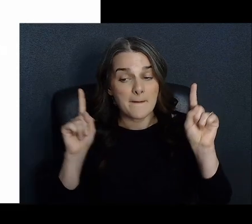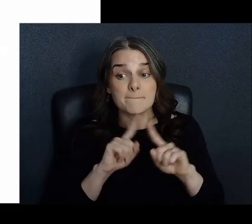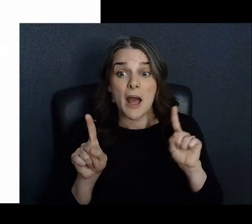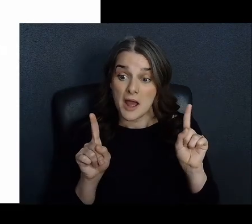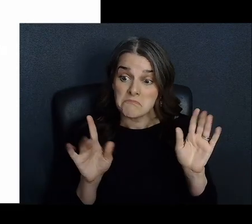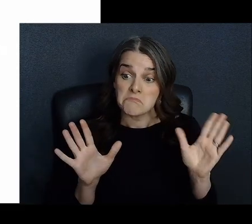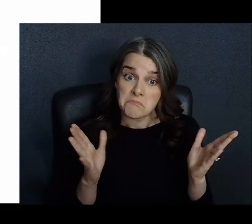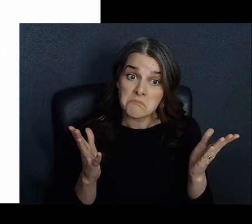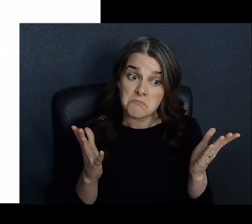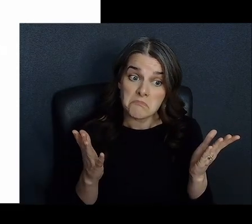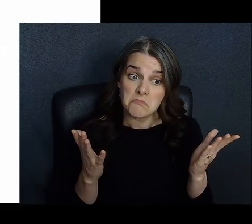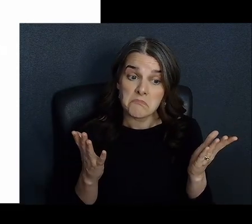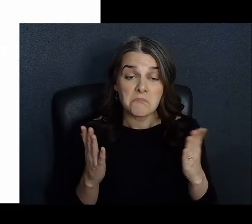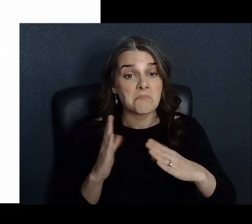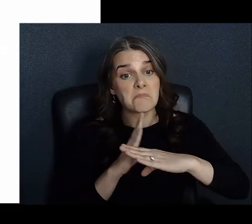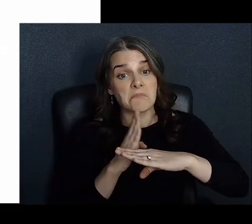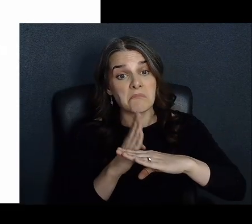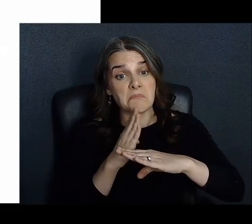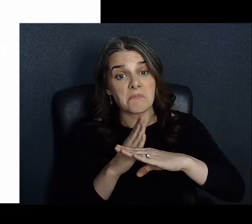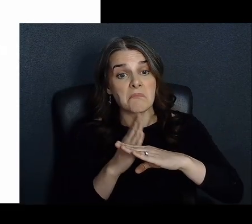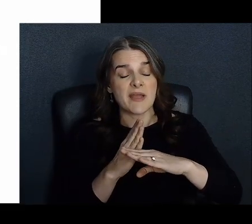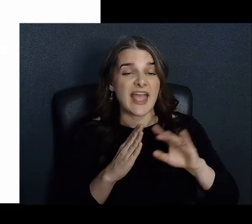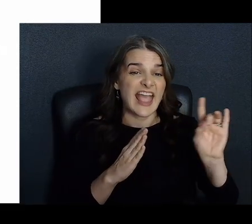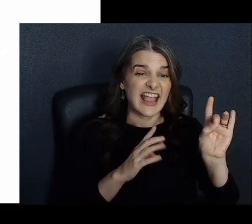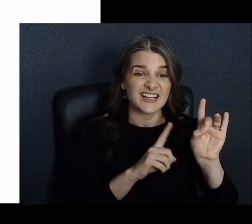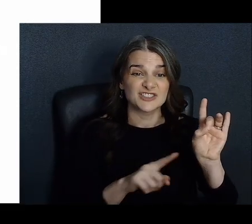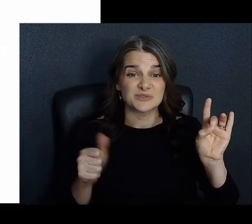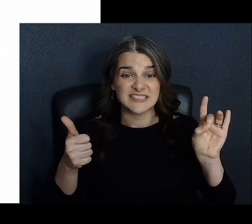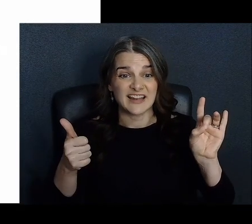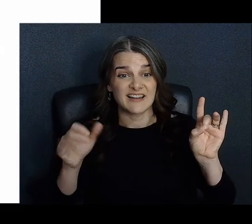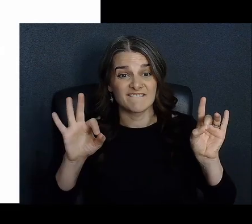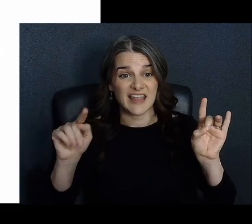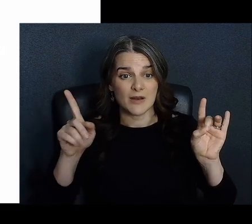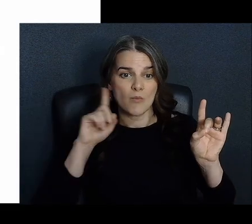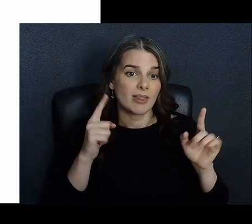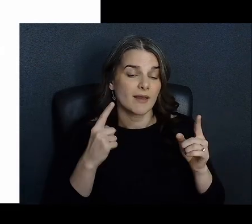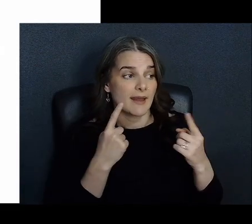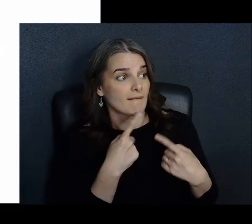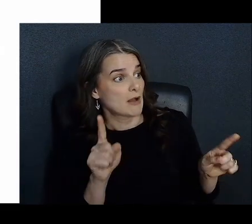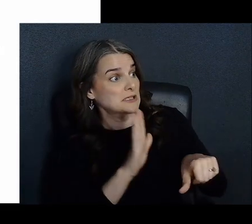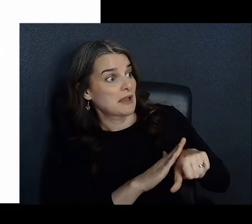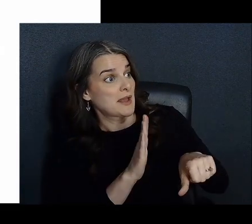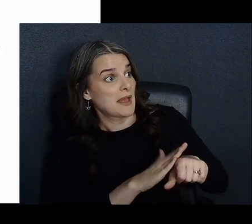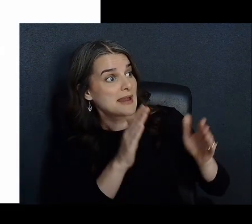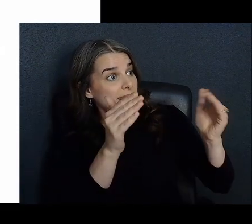is that within about 8 to 10 feet, it will announce the next tag that's on there. So that's really helpful for getting around